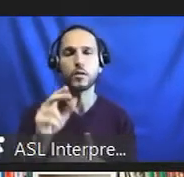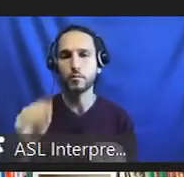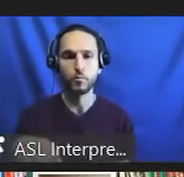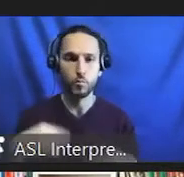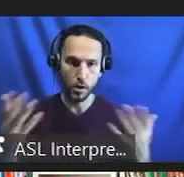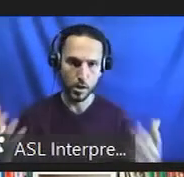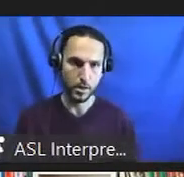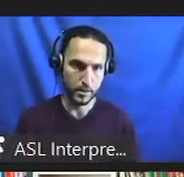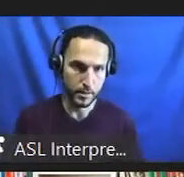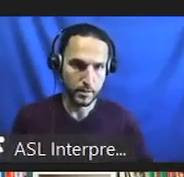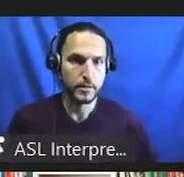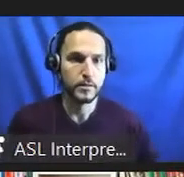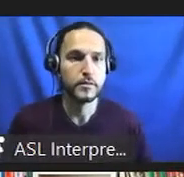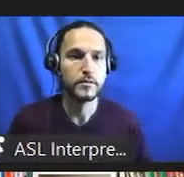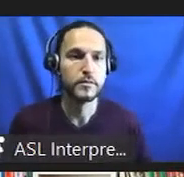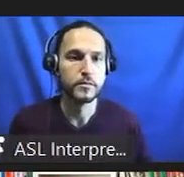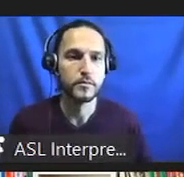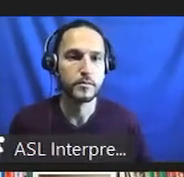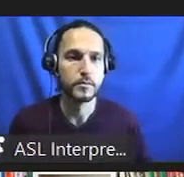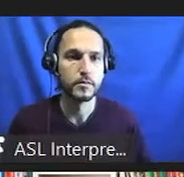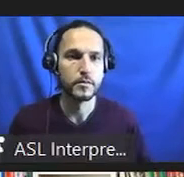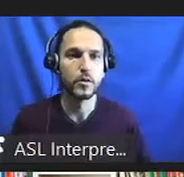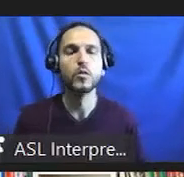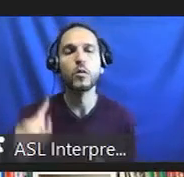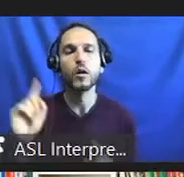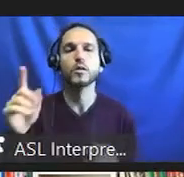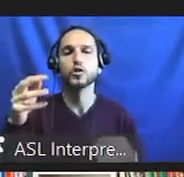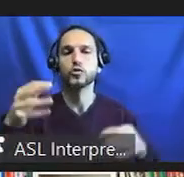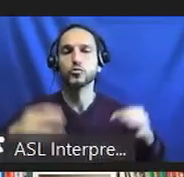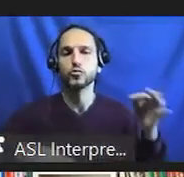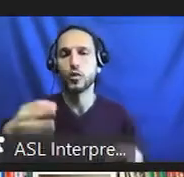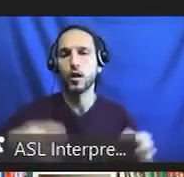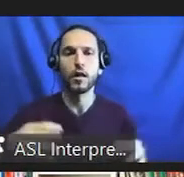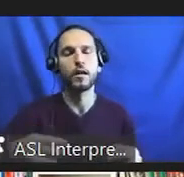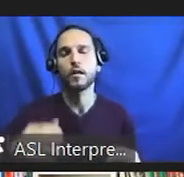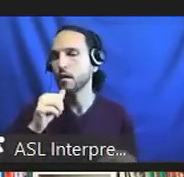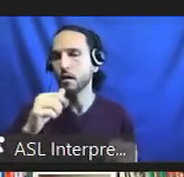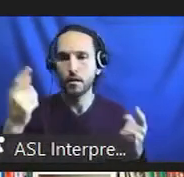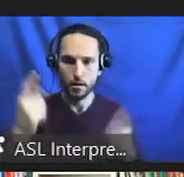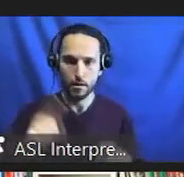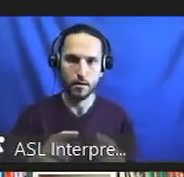So that's why he filed suit. It went to trial. It did not settle. It went to a trial.